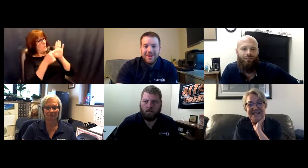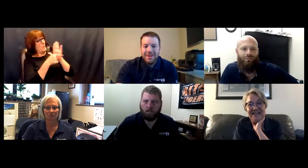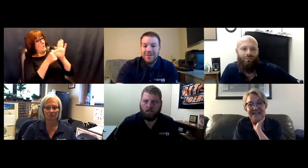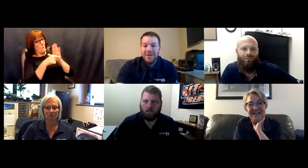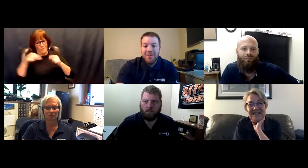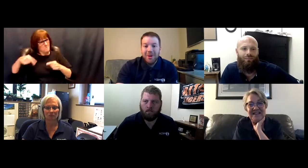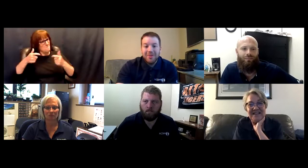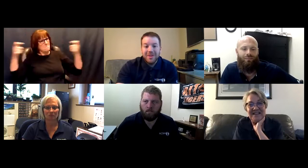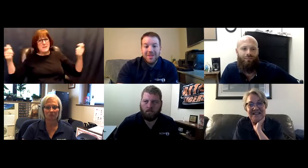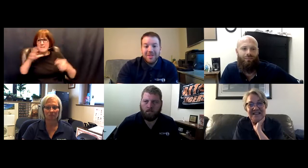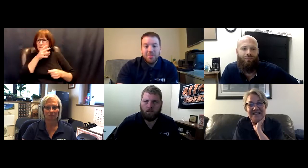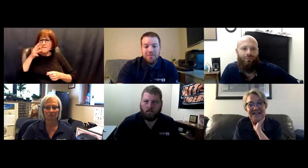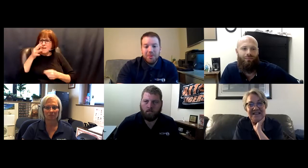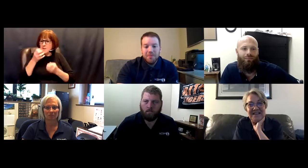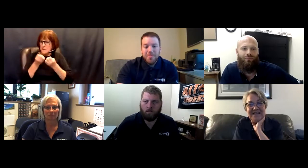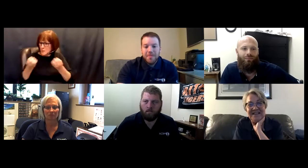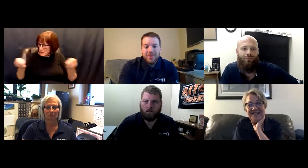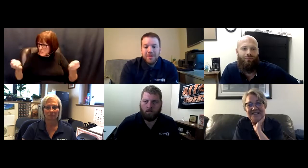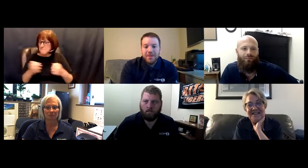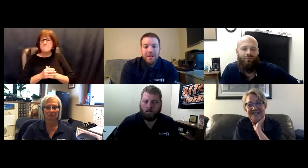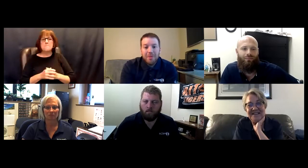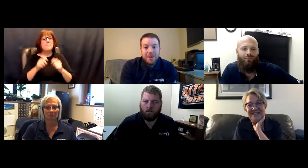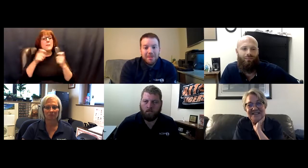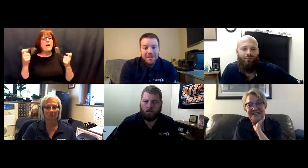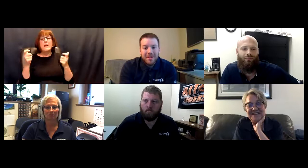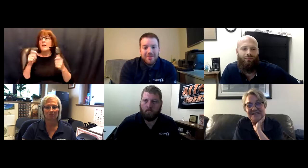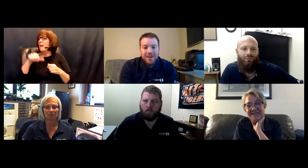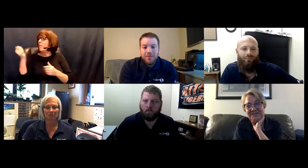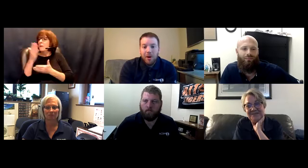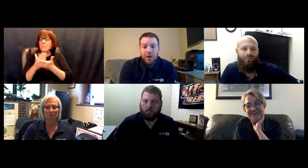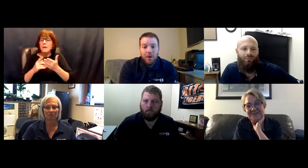another great part of it is the people there are people at the event from all